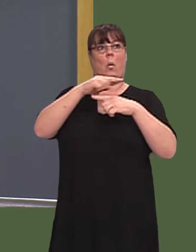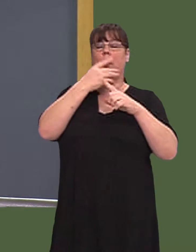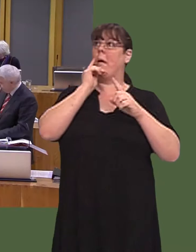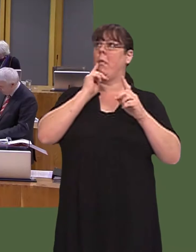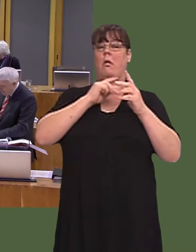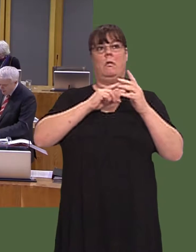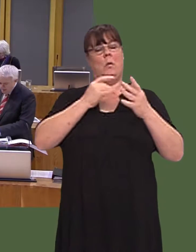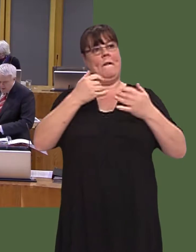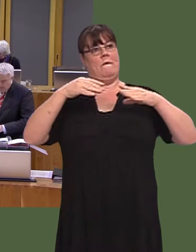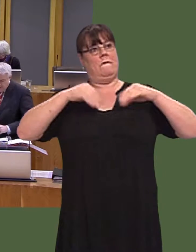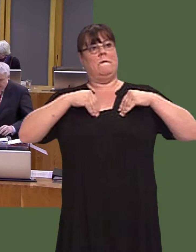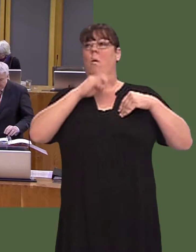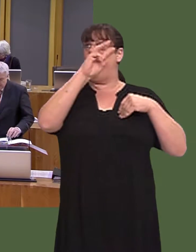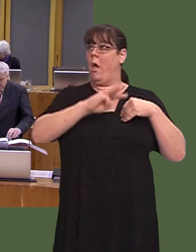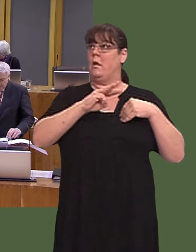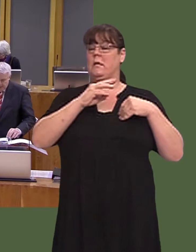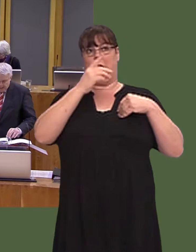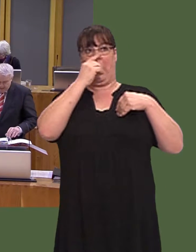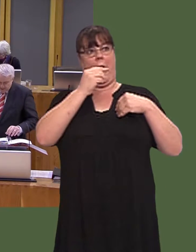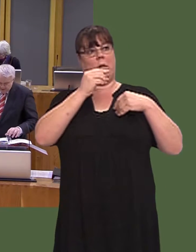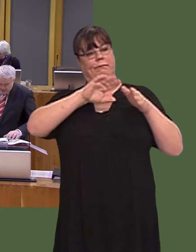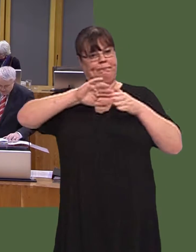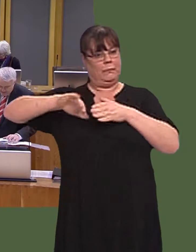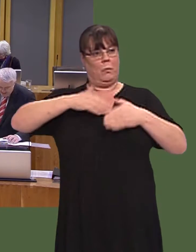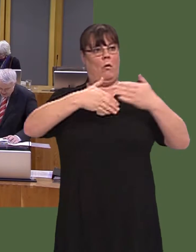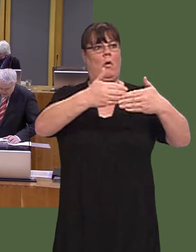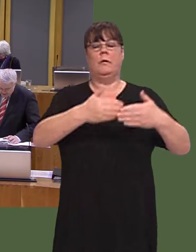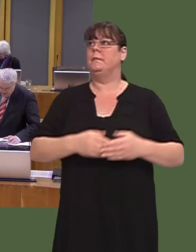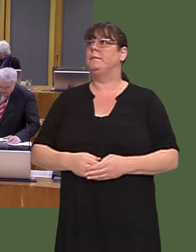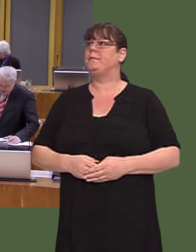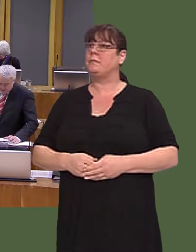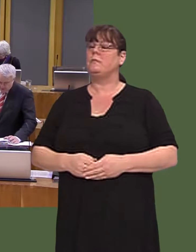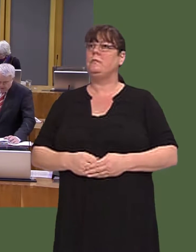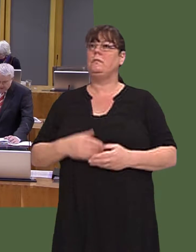Carwyn Jones: Well, I can say that the Cabinet Secretary is leading the discussions on this.